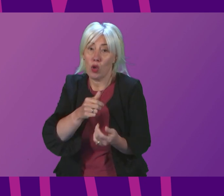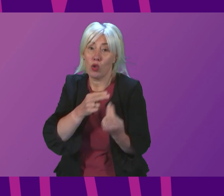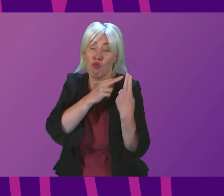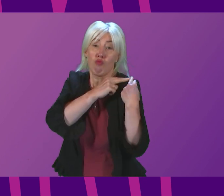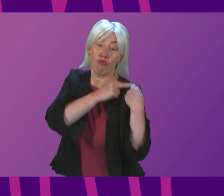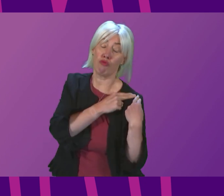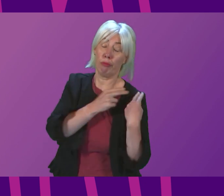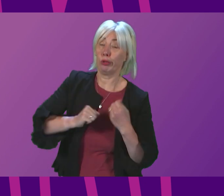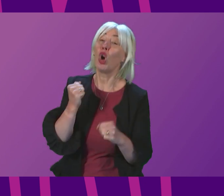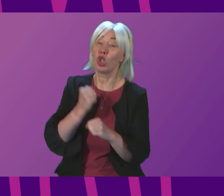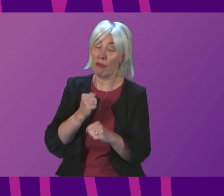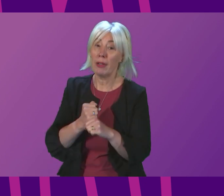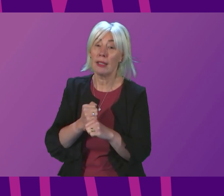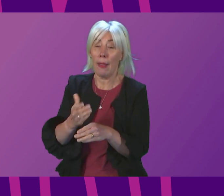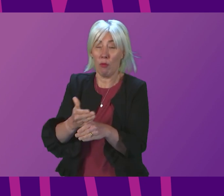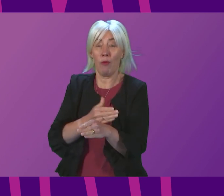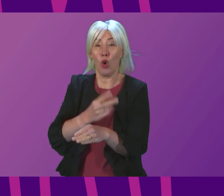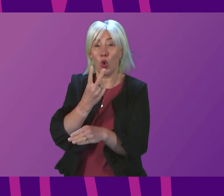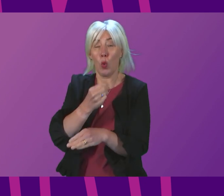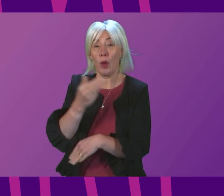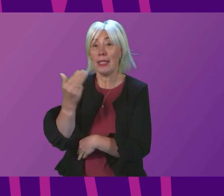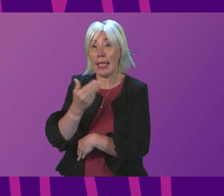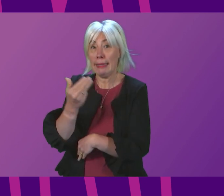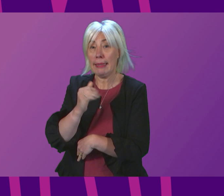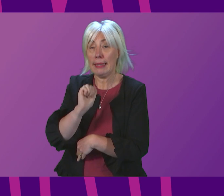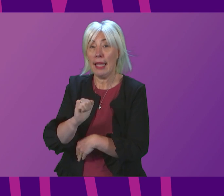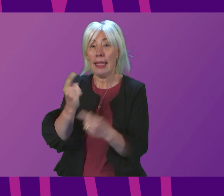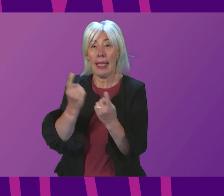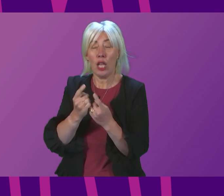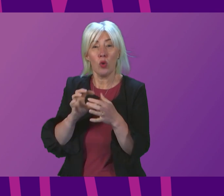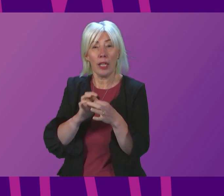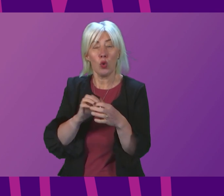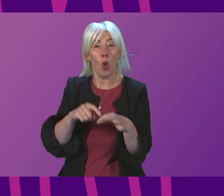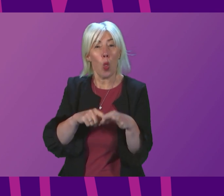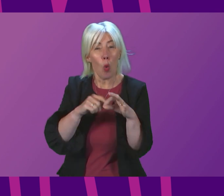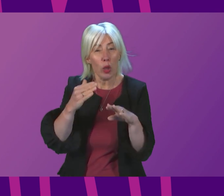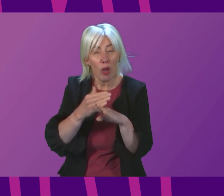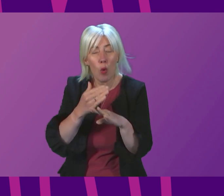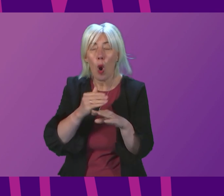Pre-2019, there were issues with the quality of work and the progress of work when the